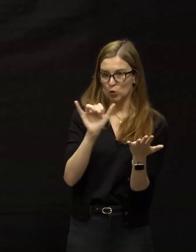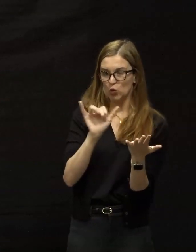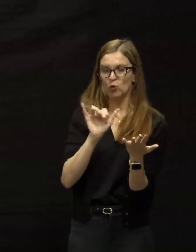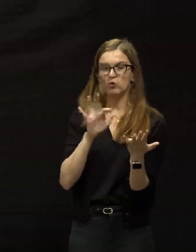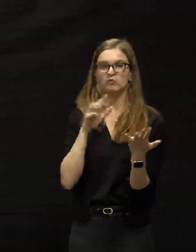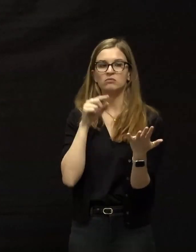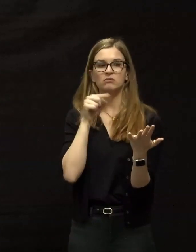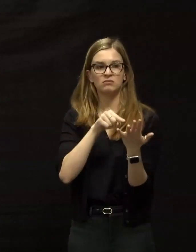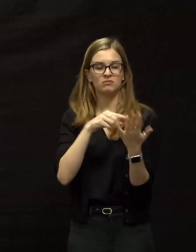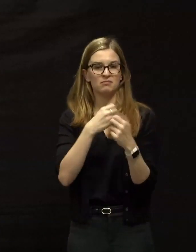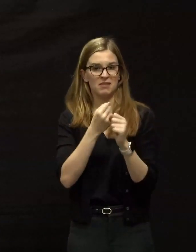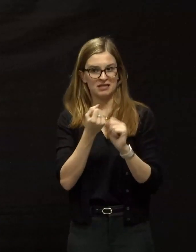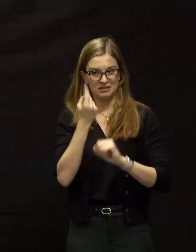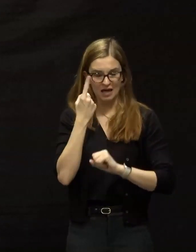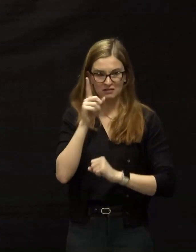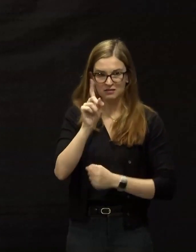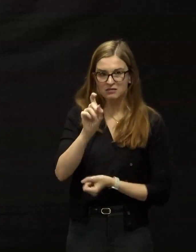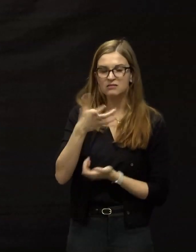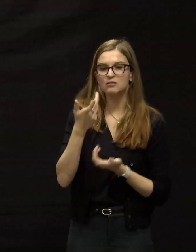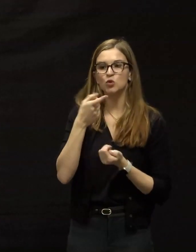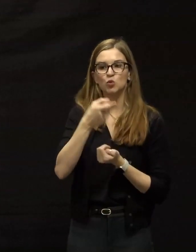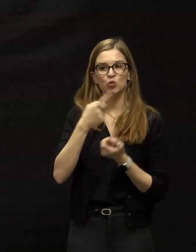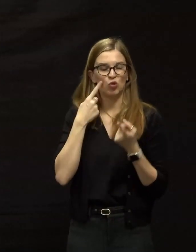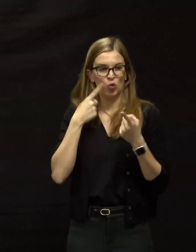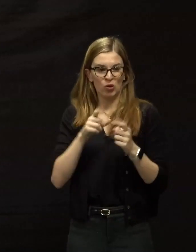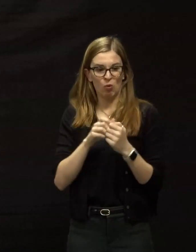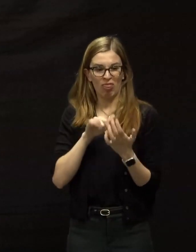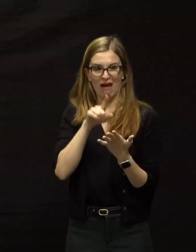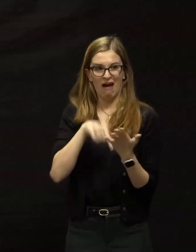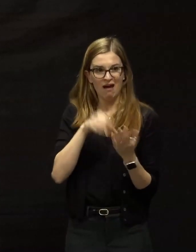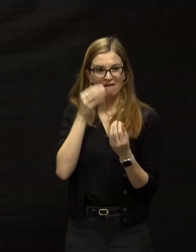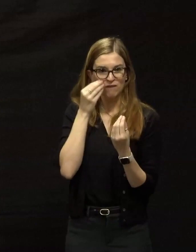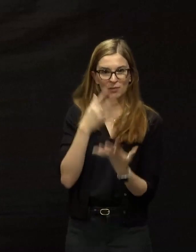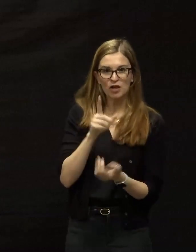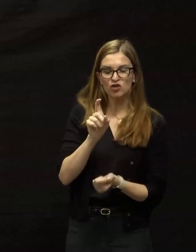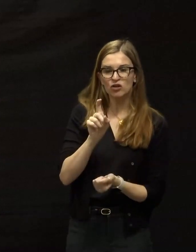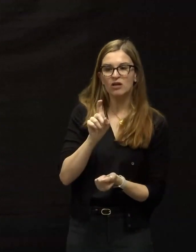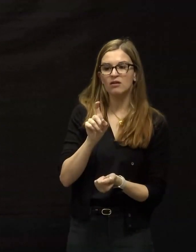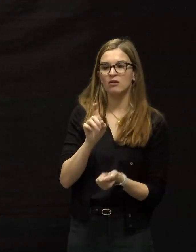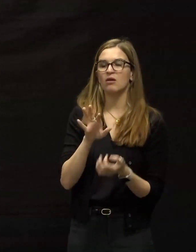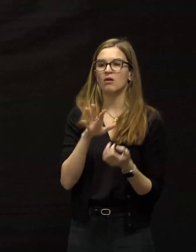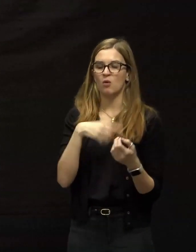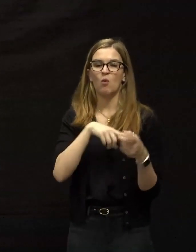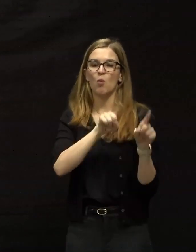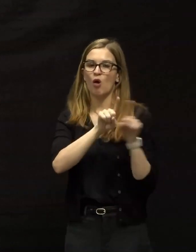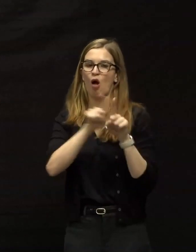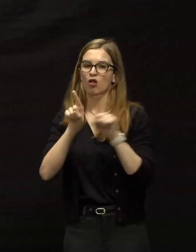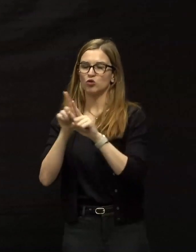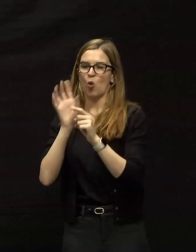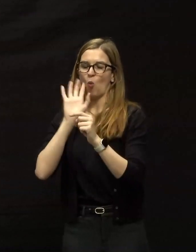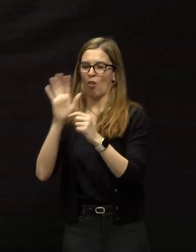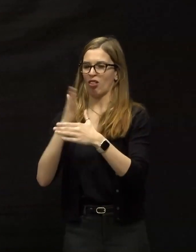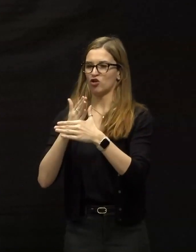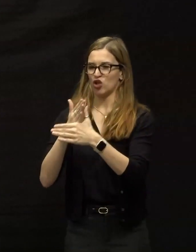we've got the feedback from the child in the report. We want the family to take a look at that and make sure that we have accurate information.